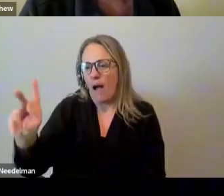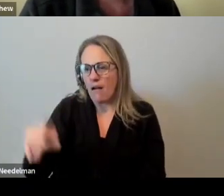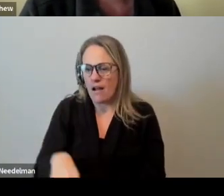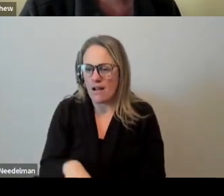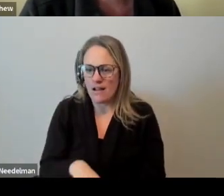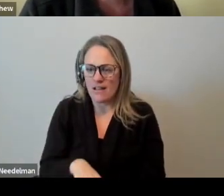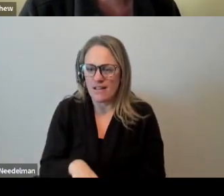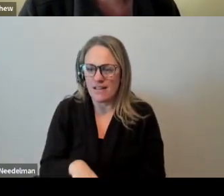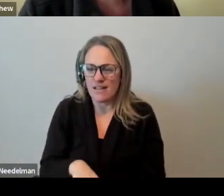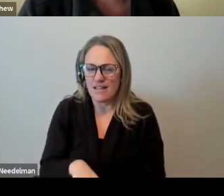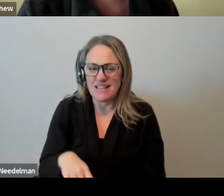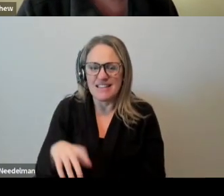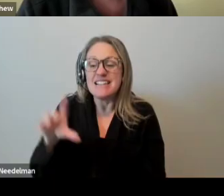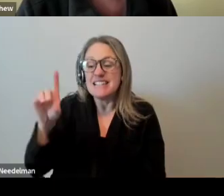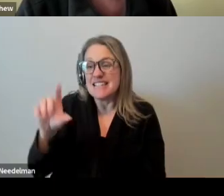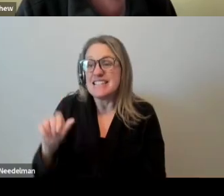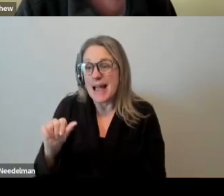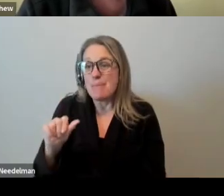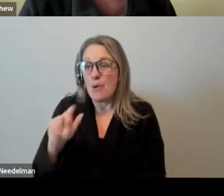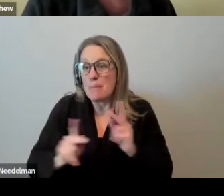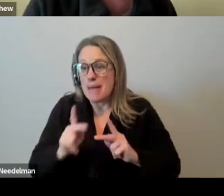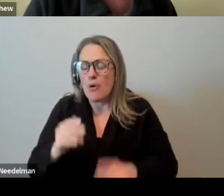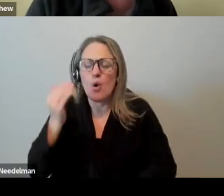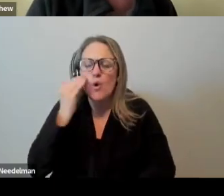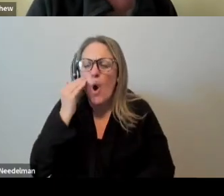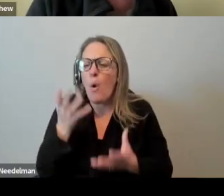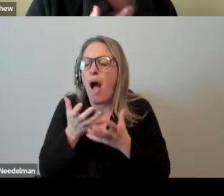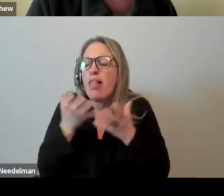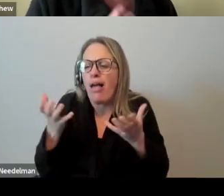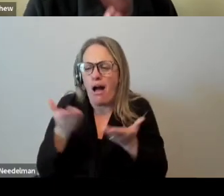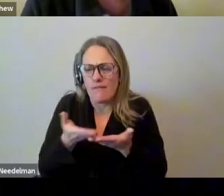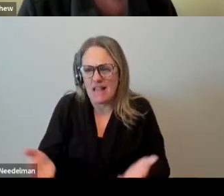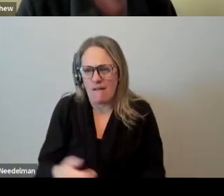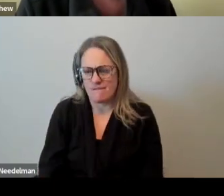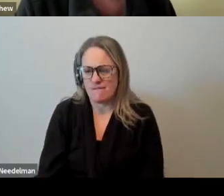Here's the thing, disabled people know a lot of stuff. Disabled people haven't been listened